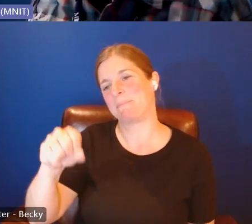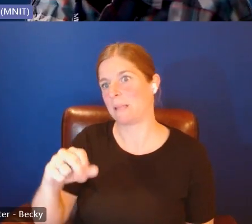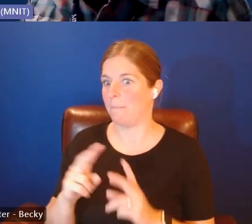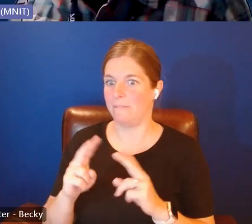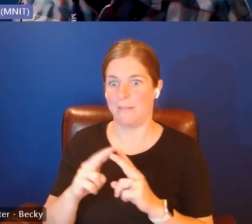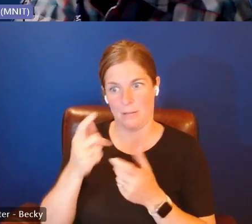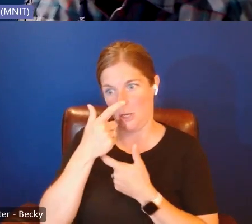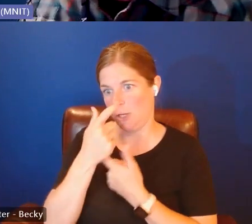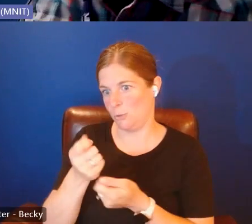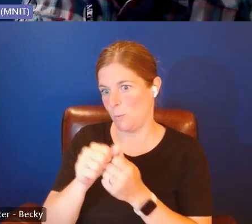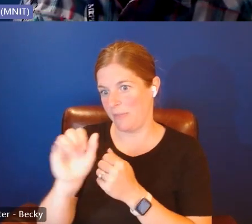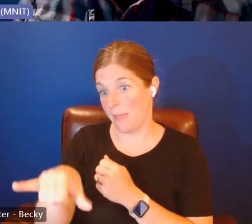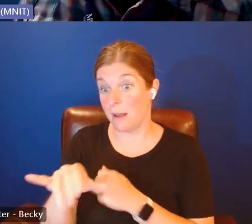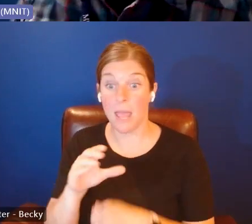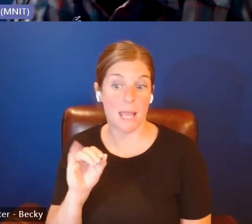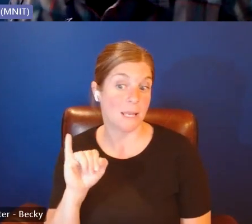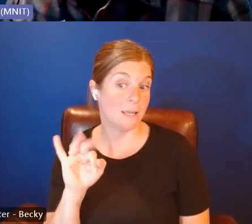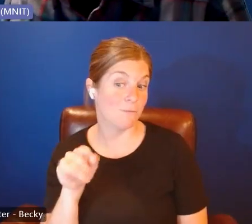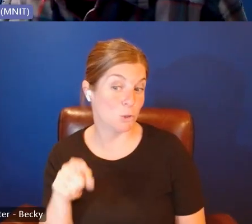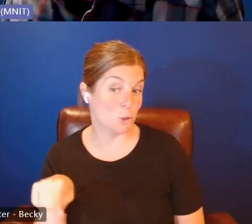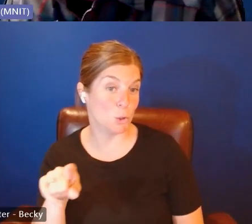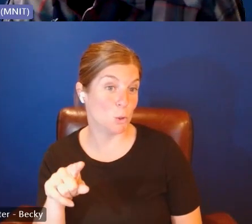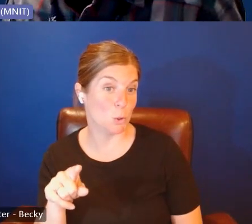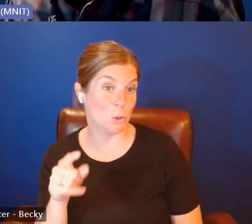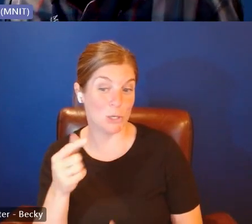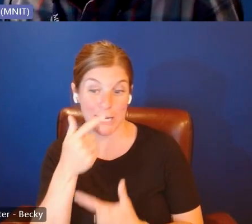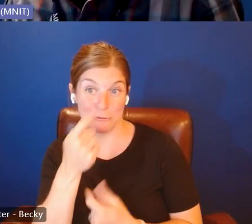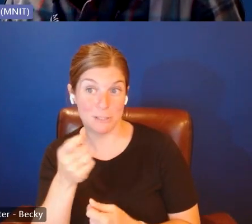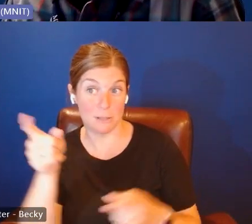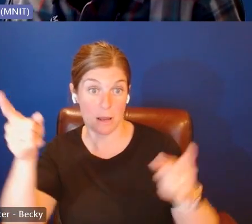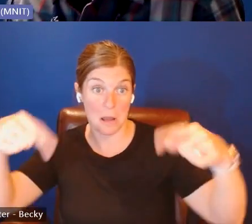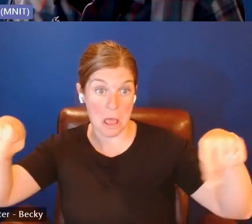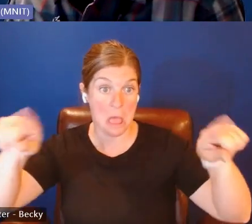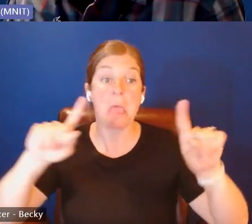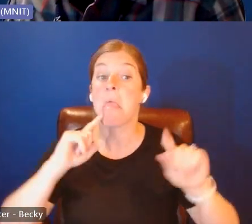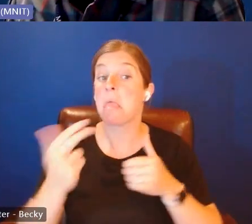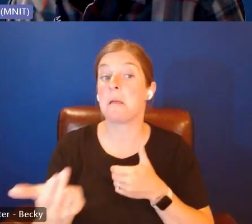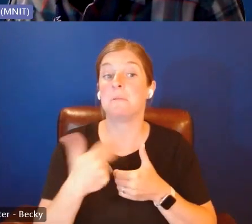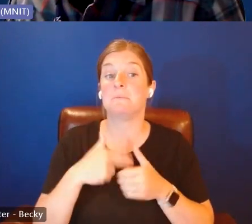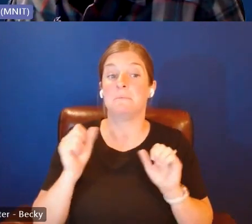And if you are also interested in that, I highly recommend jumping in and digging into the topic